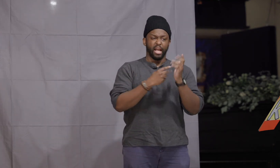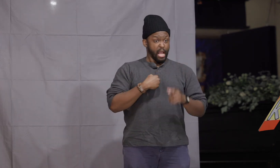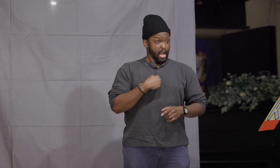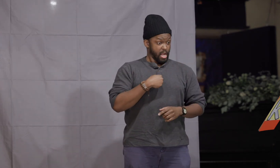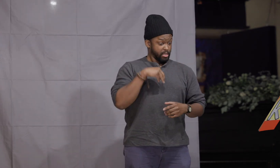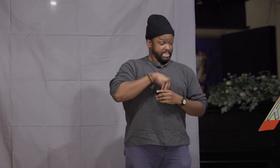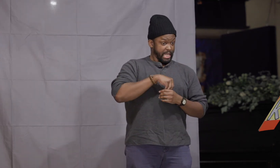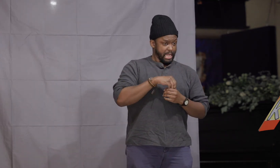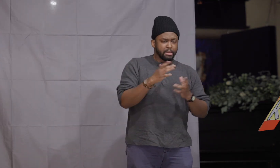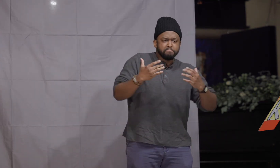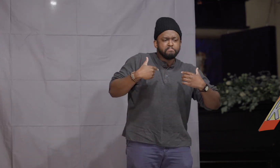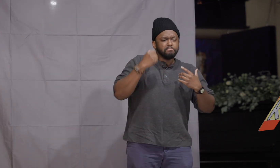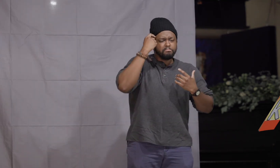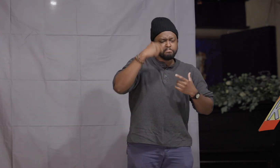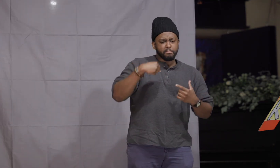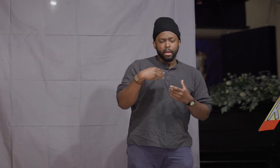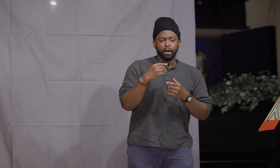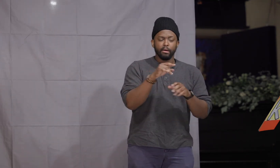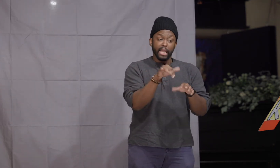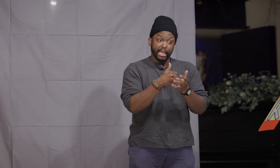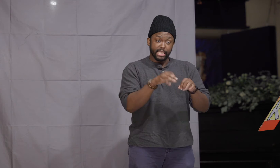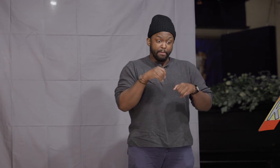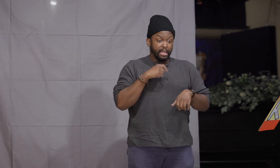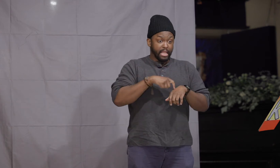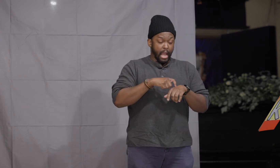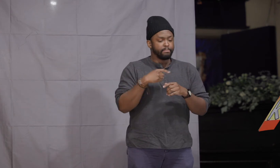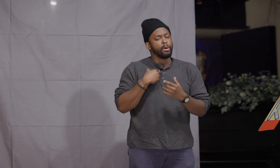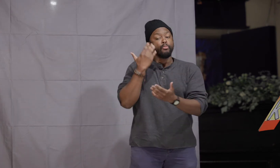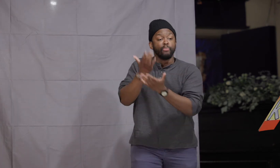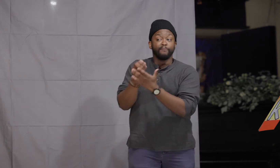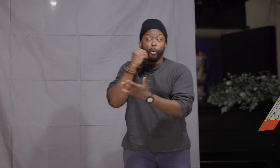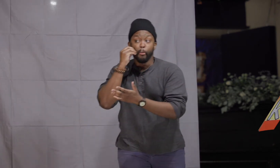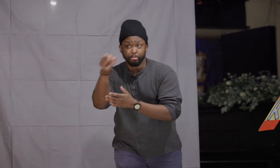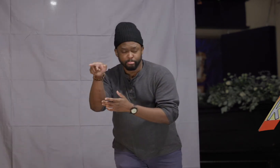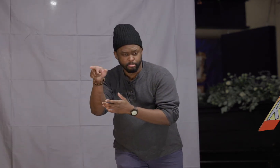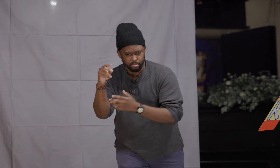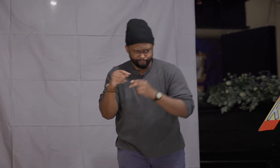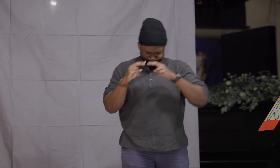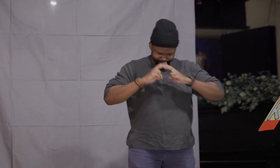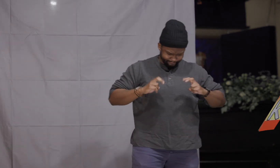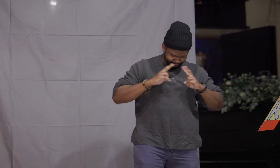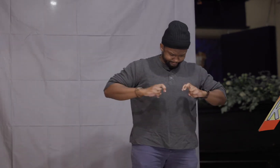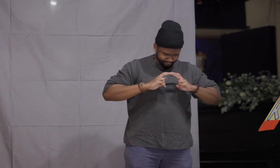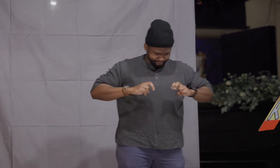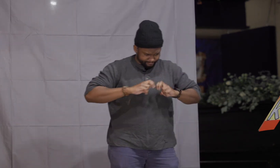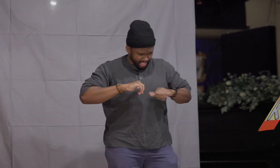I had never given much thought to history of Black people prior to this experience.